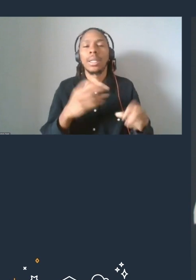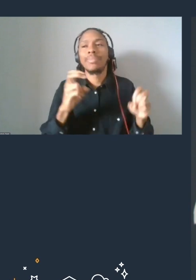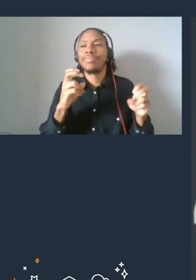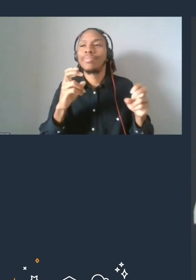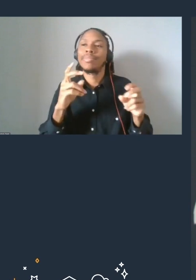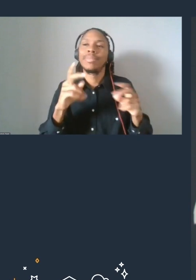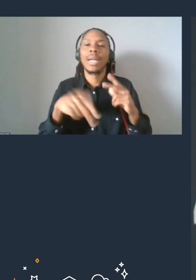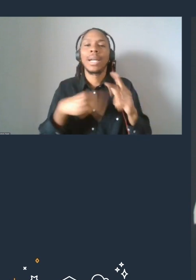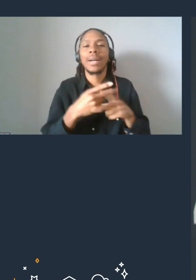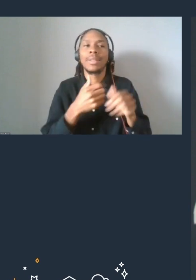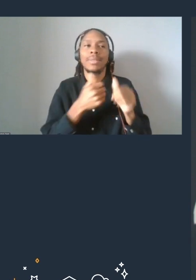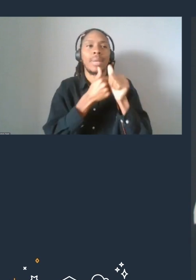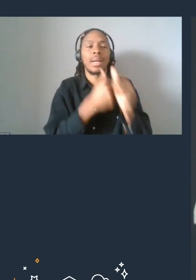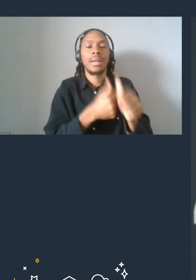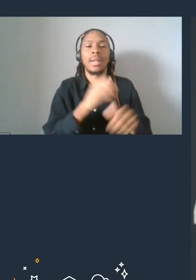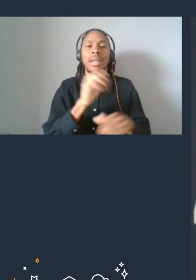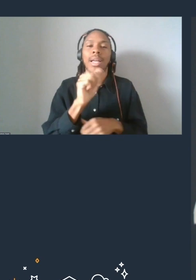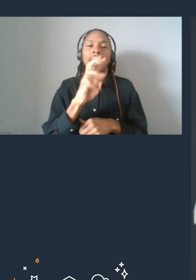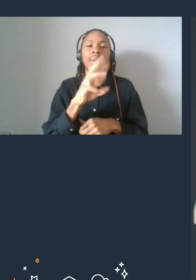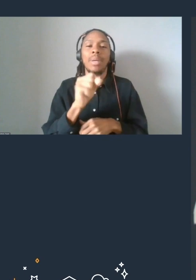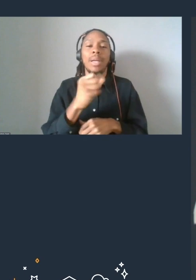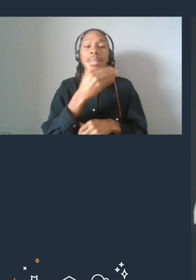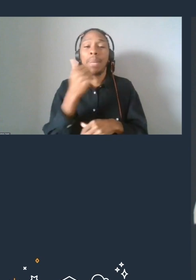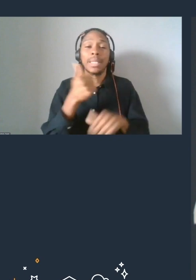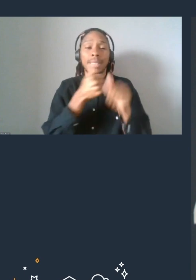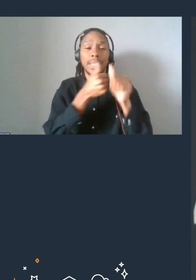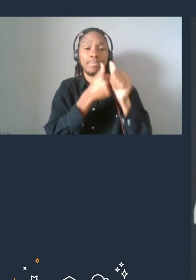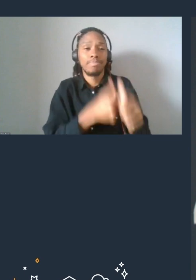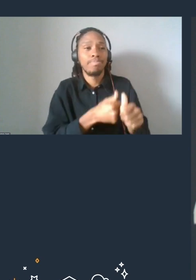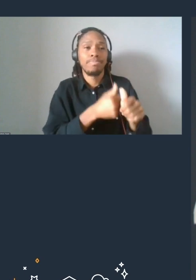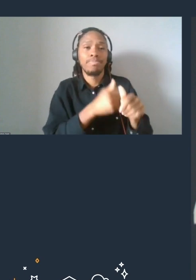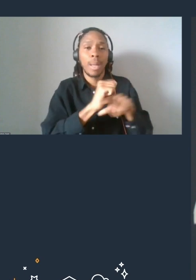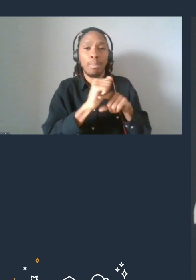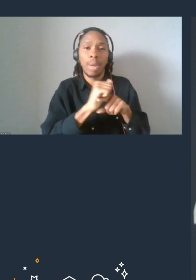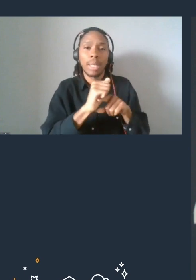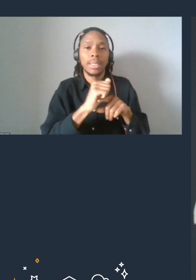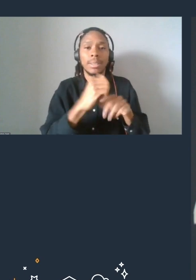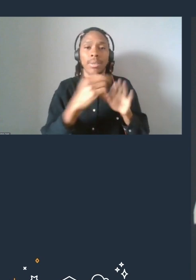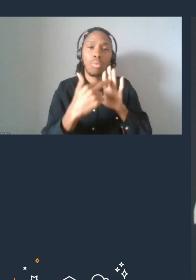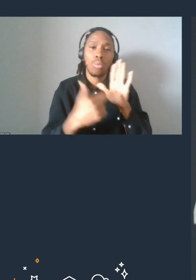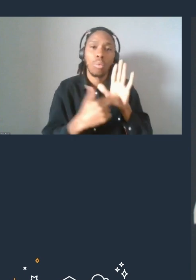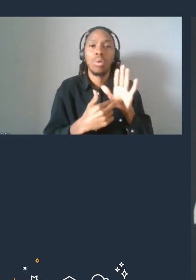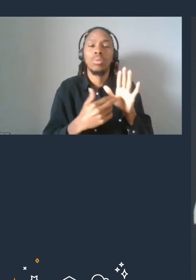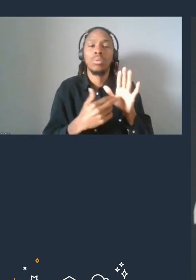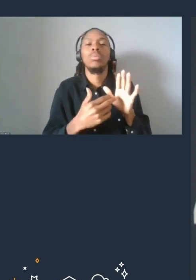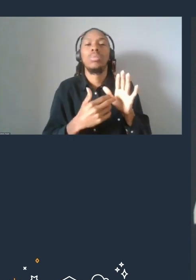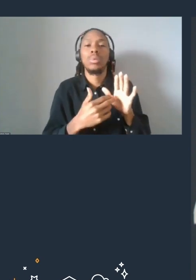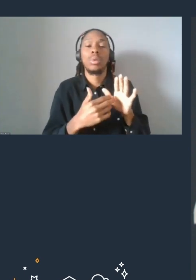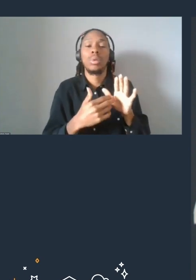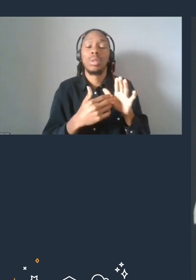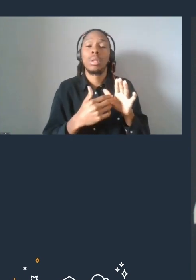the AWS best practices guidelines. You could also be, you know, for example,